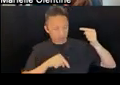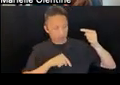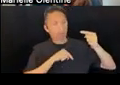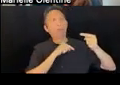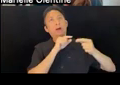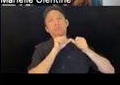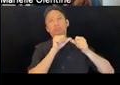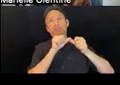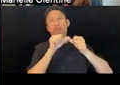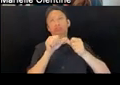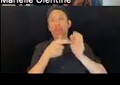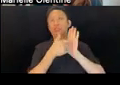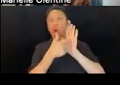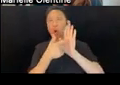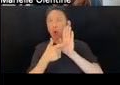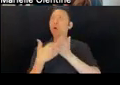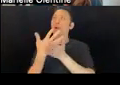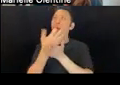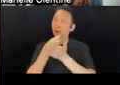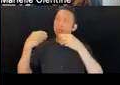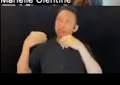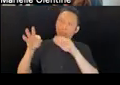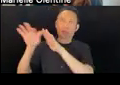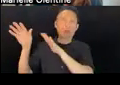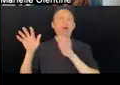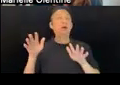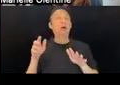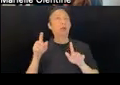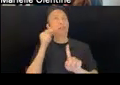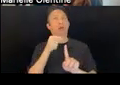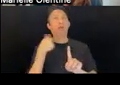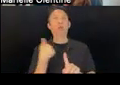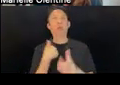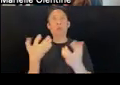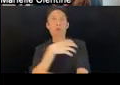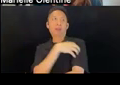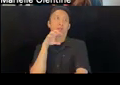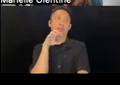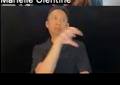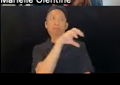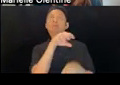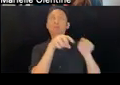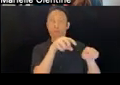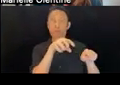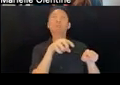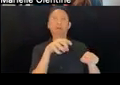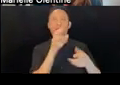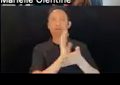we don't have chat up. But I am the conduit, and you in the room, you'll have a chance to ask questions, too.